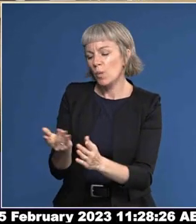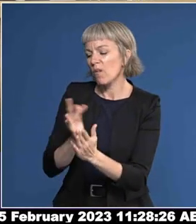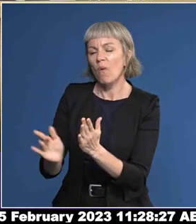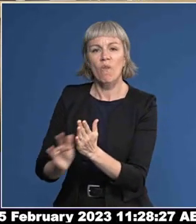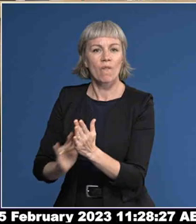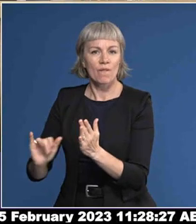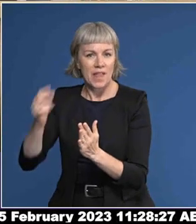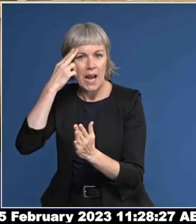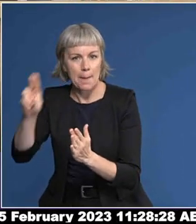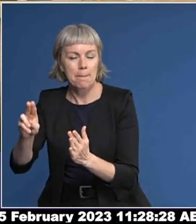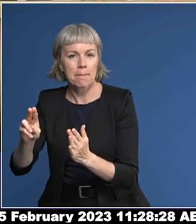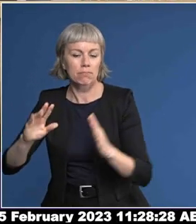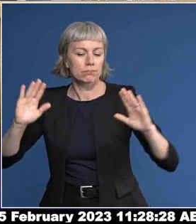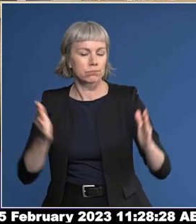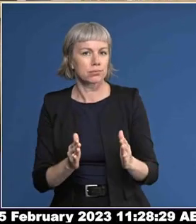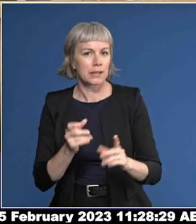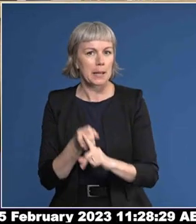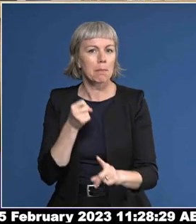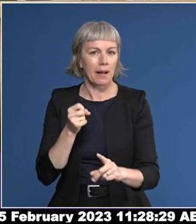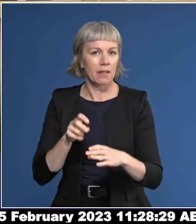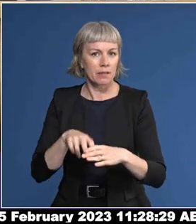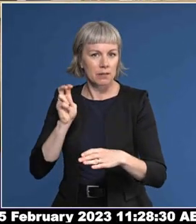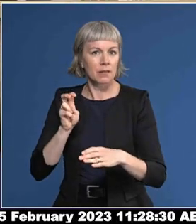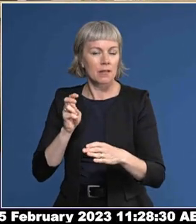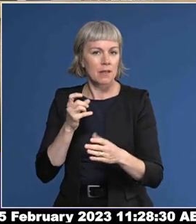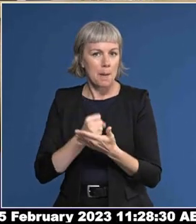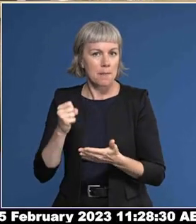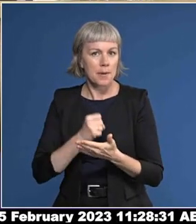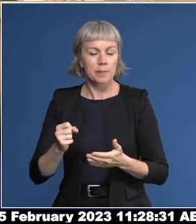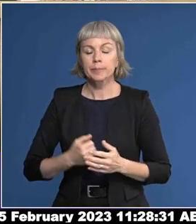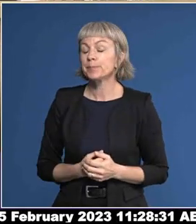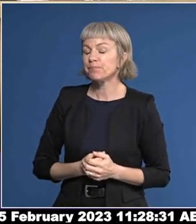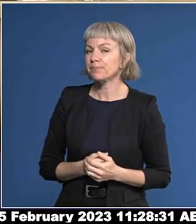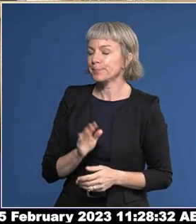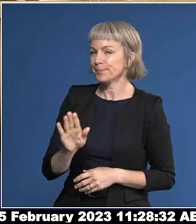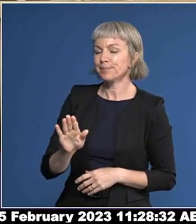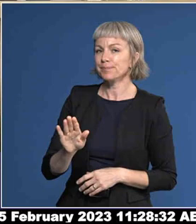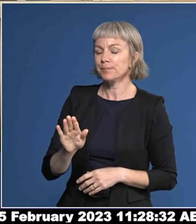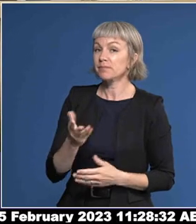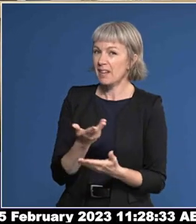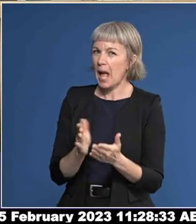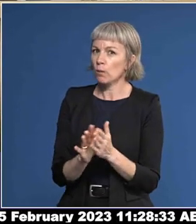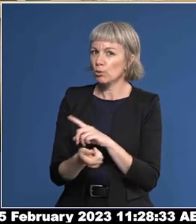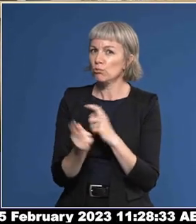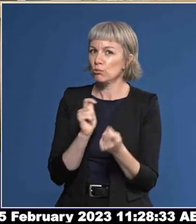How do you ultimately turn this around and have a workforce which has got